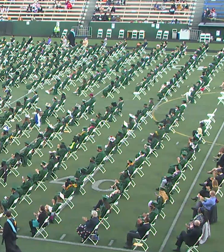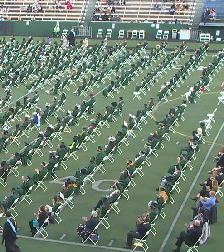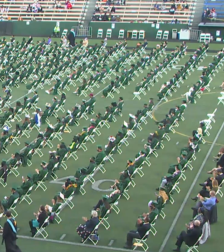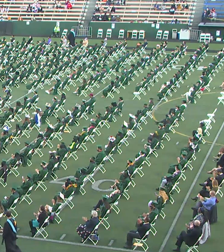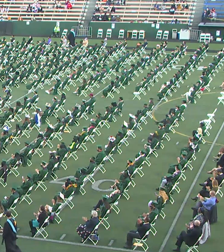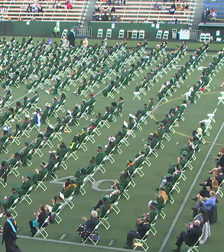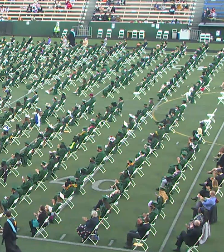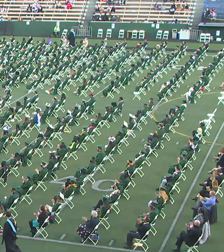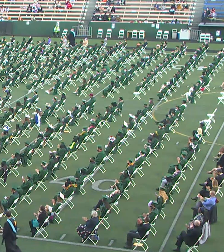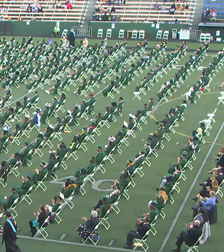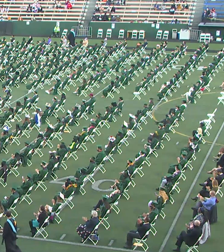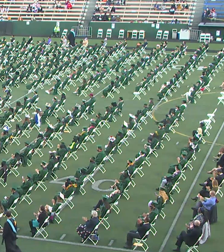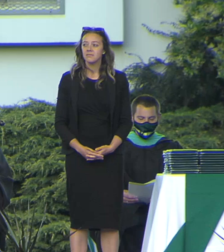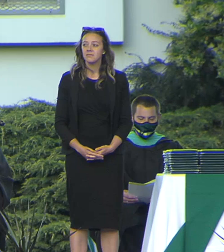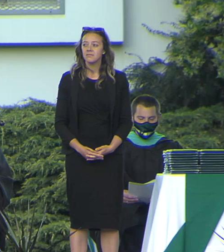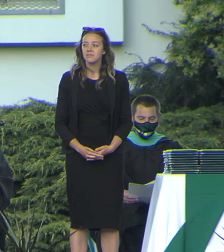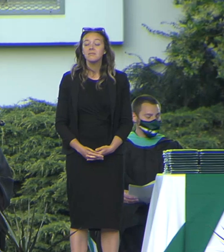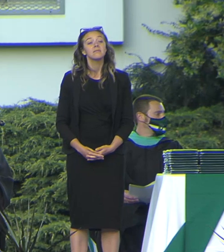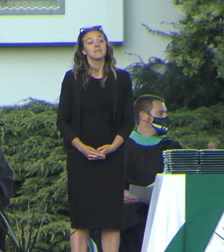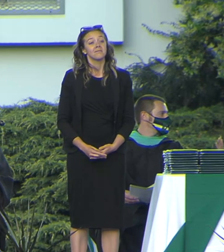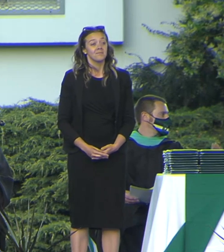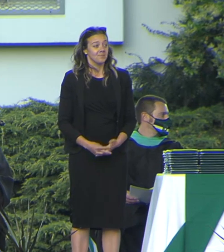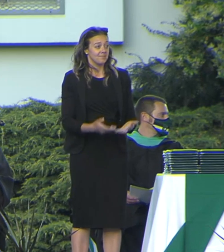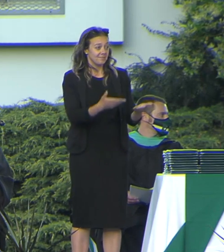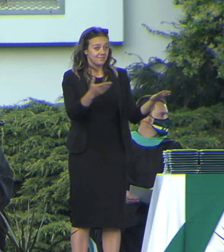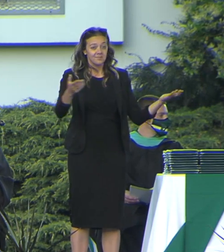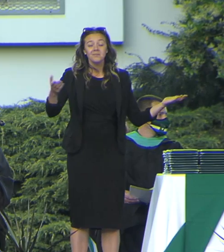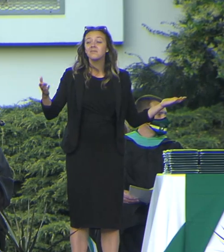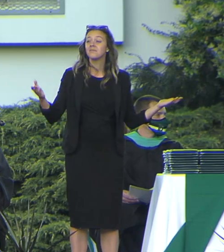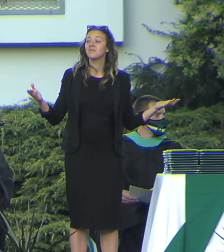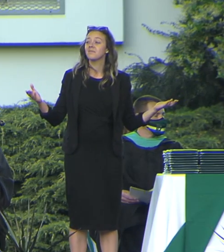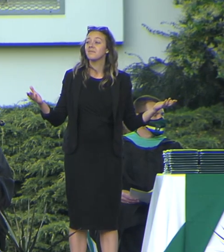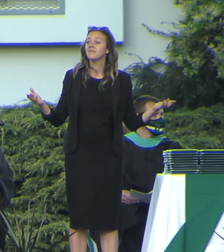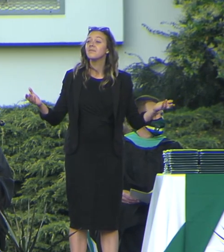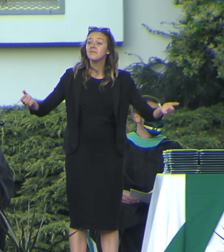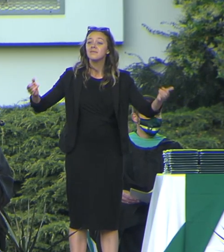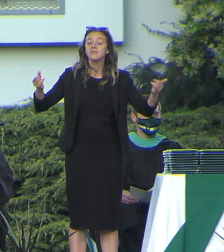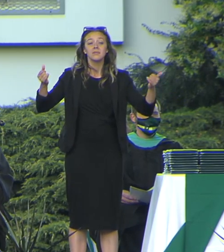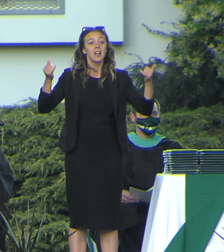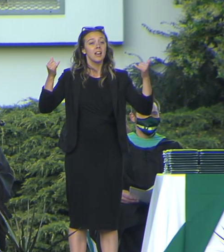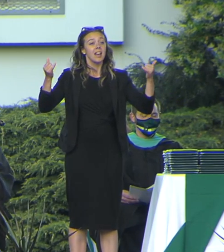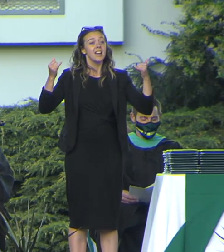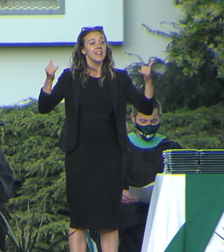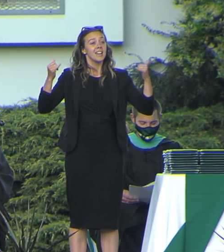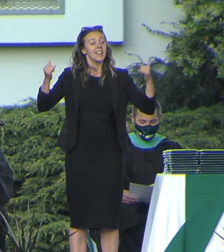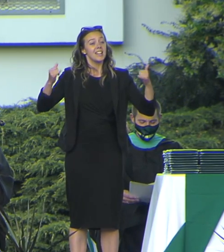Franklin High School it is now time to celebrate your graduation by reading your names into the record.